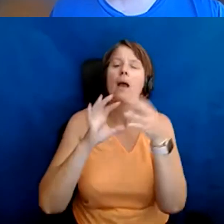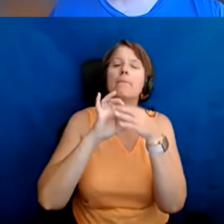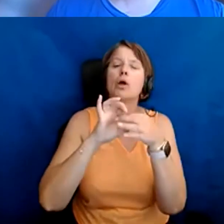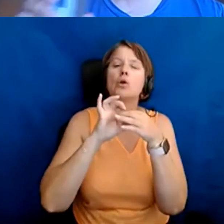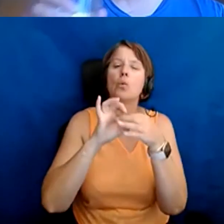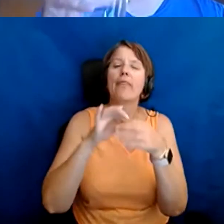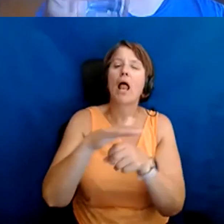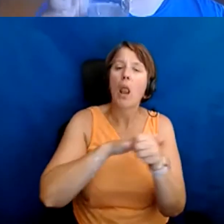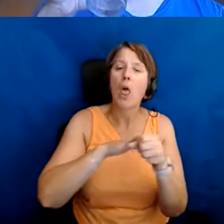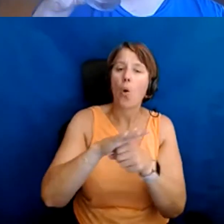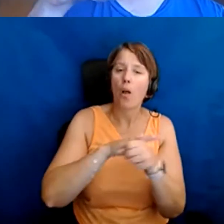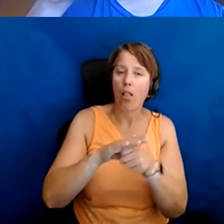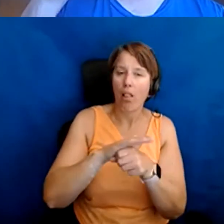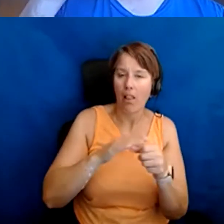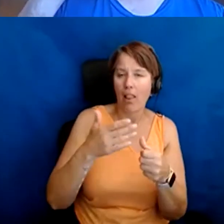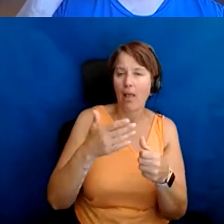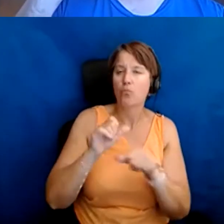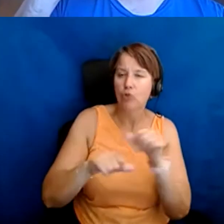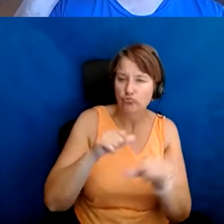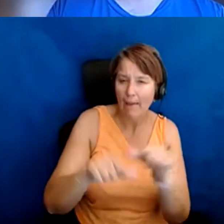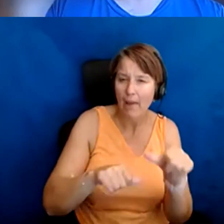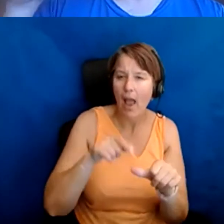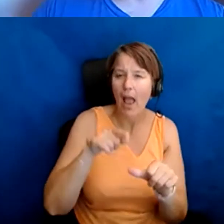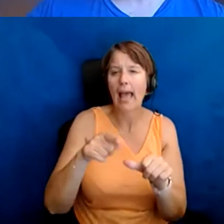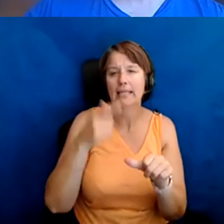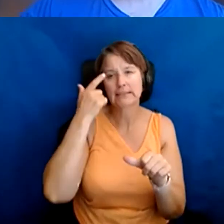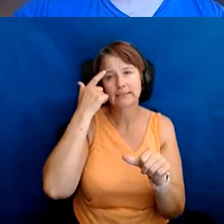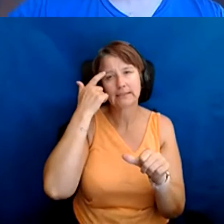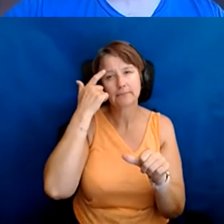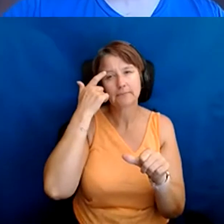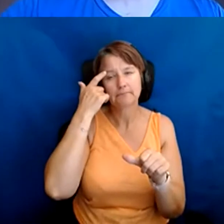and a curator and some people who wanted to do their own projects at the site.